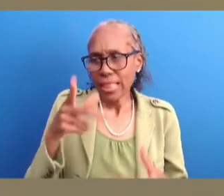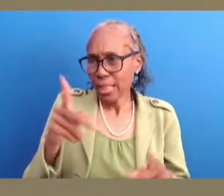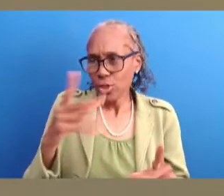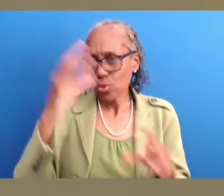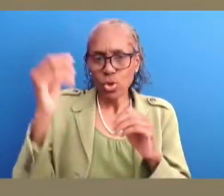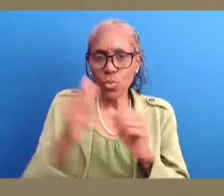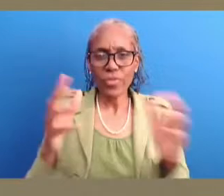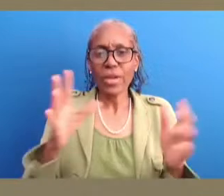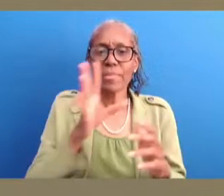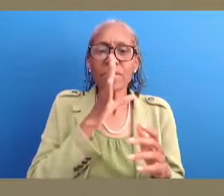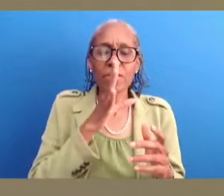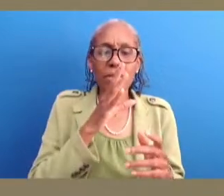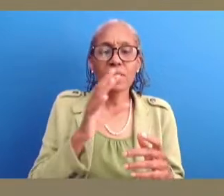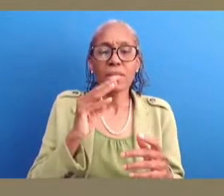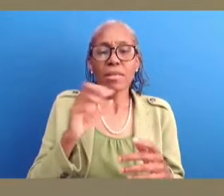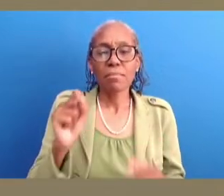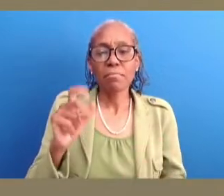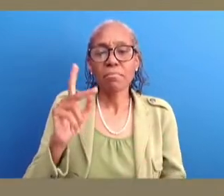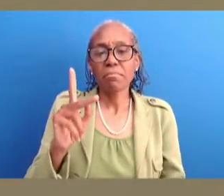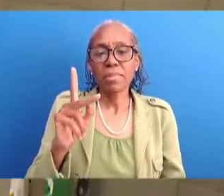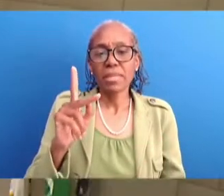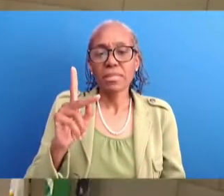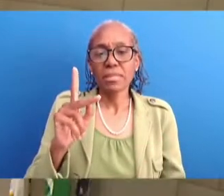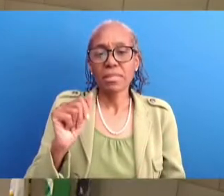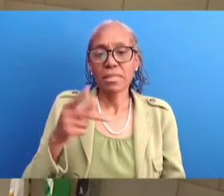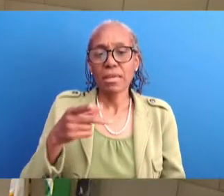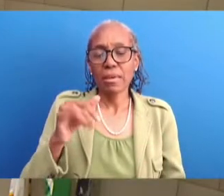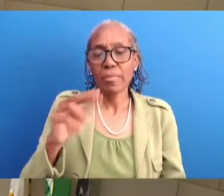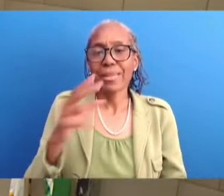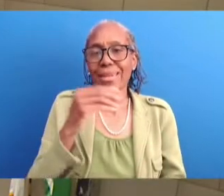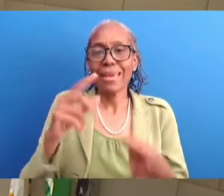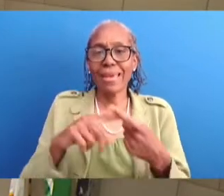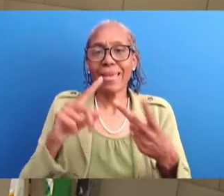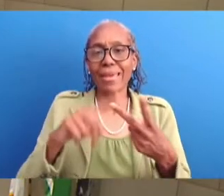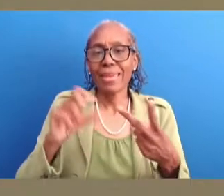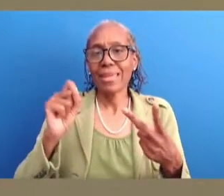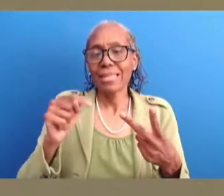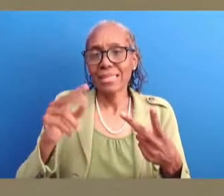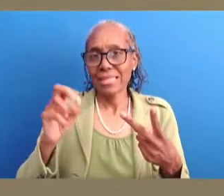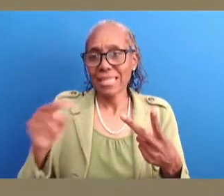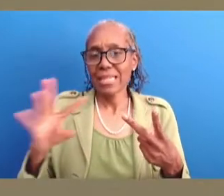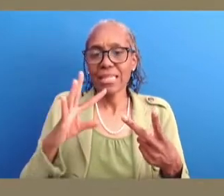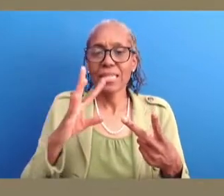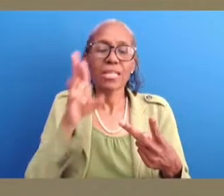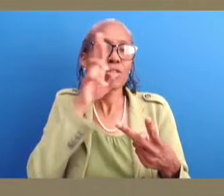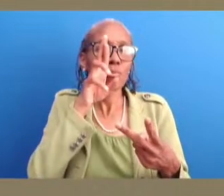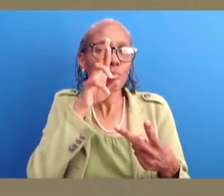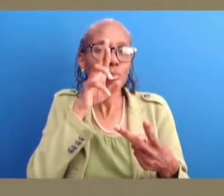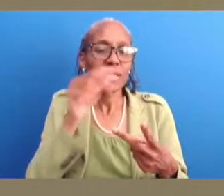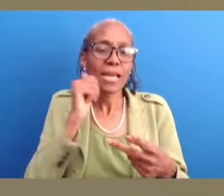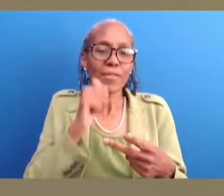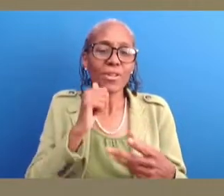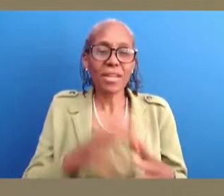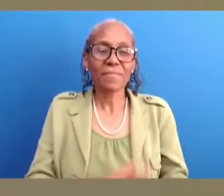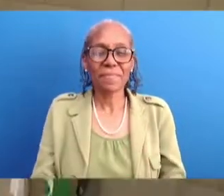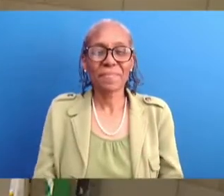TONIGHT.